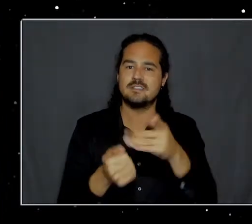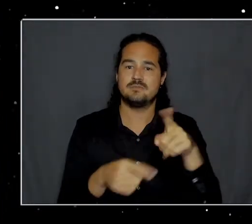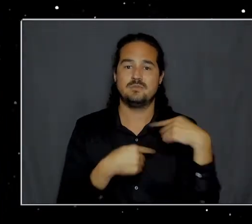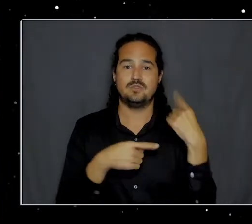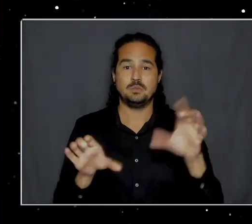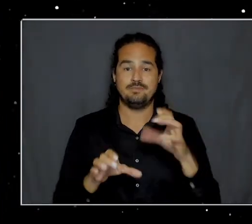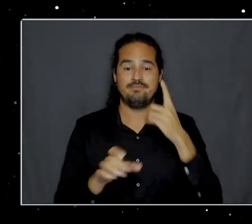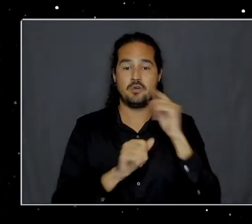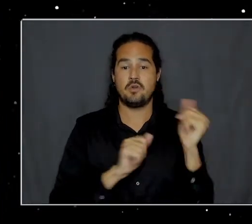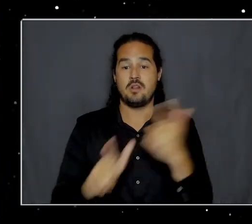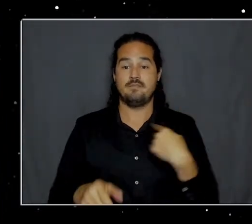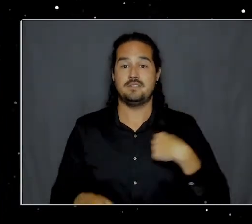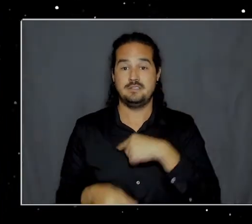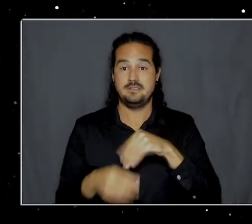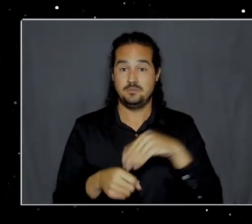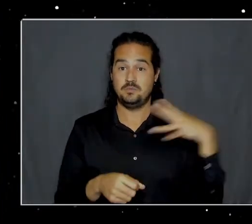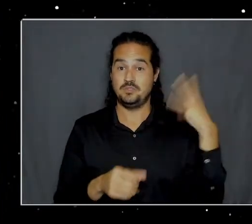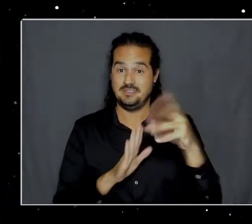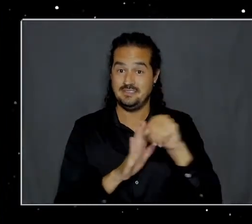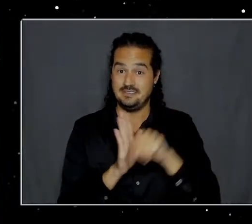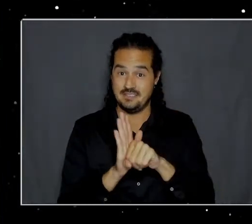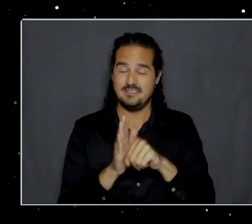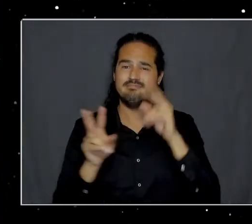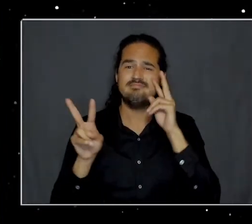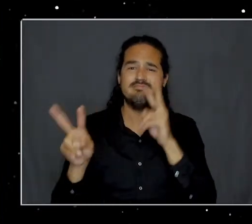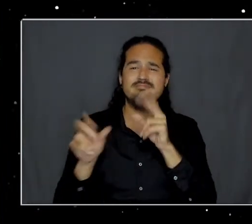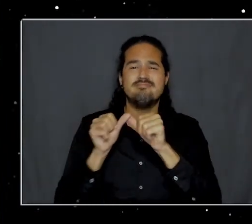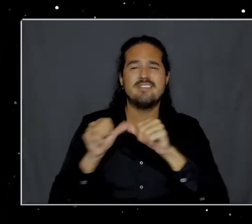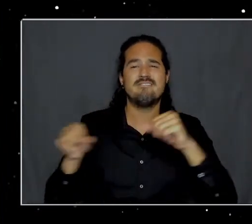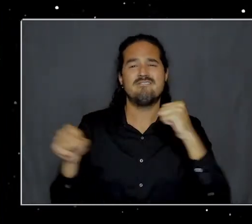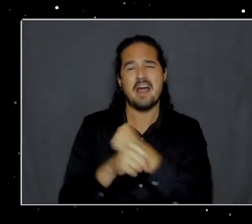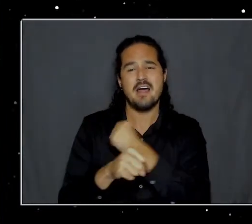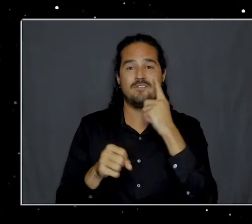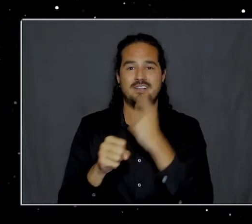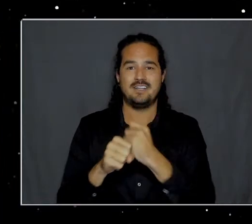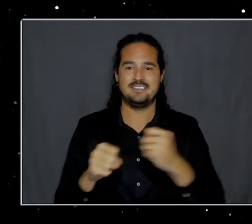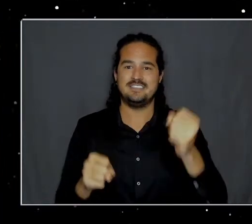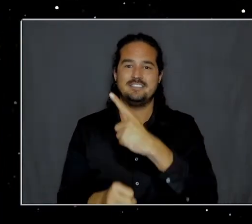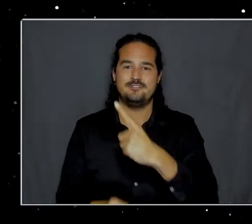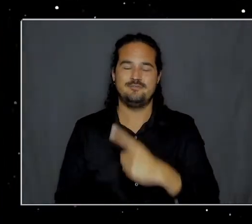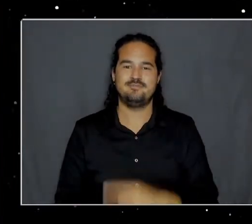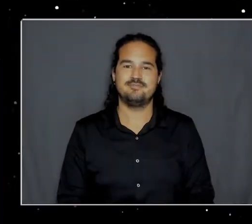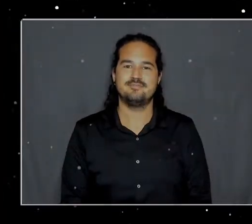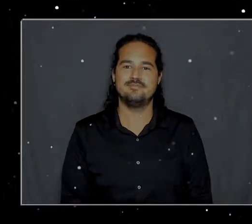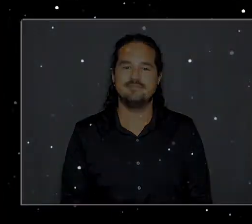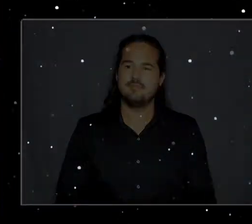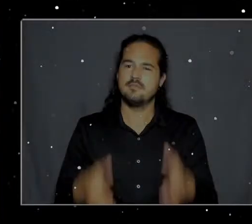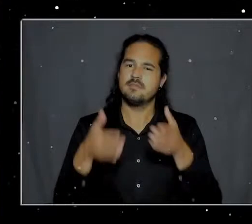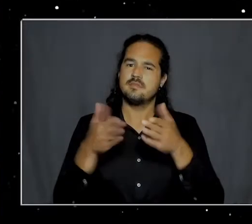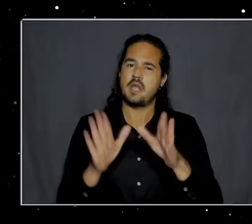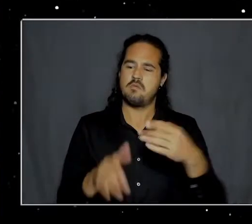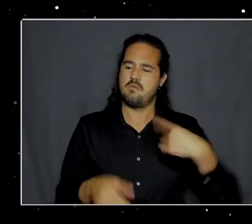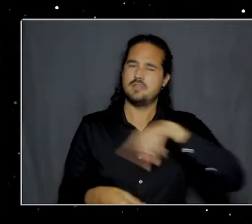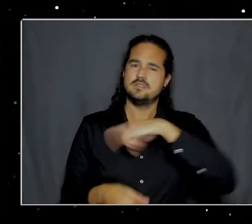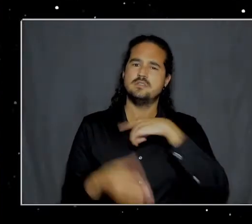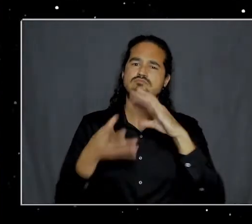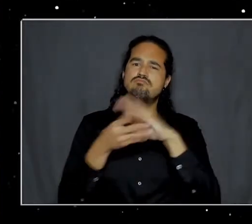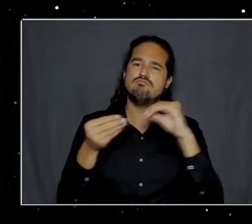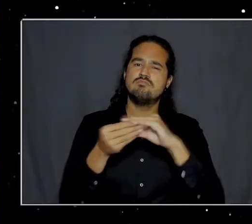STATE. WE LOOK FORWARD TO CONTINUING THE FIGHT NEXT YEAR. FRED THOMAS: PLEASE ALLOW US TO SHARE OUR